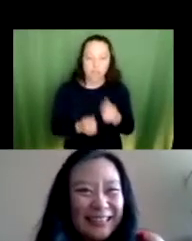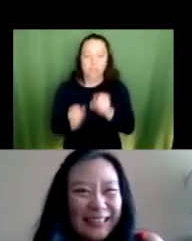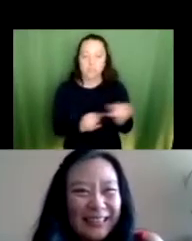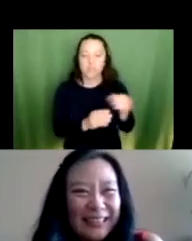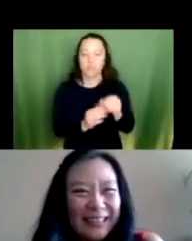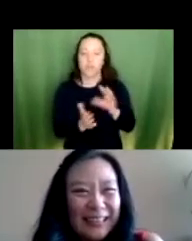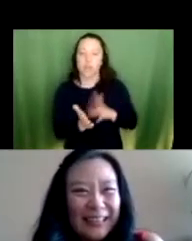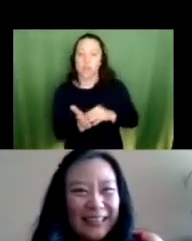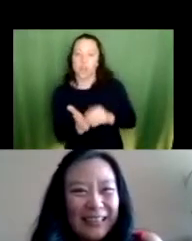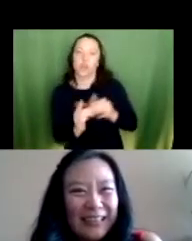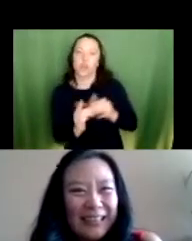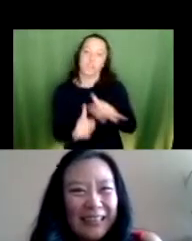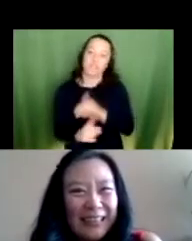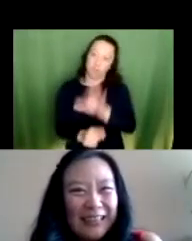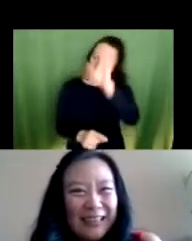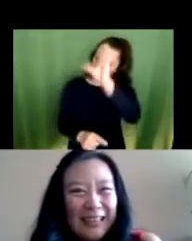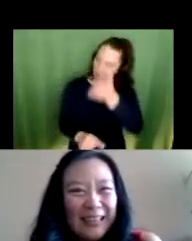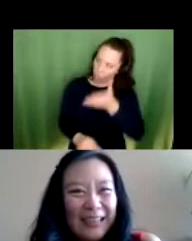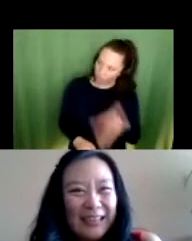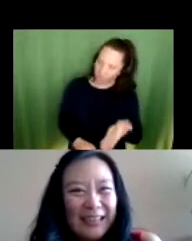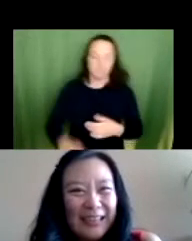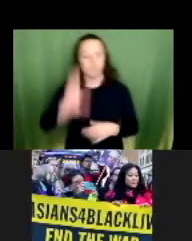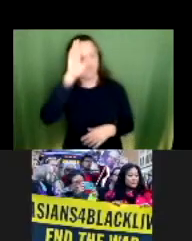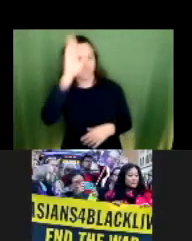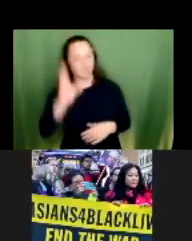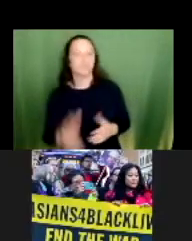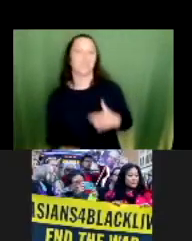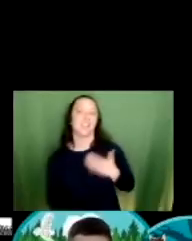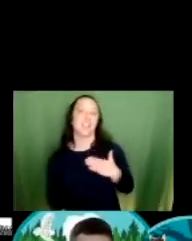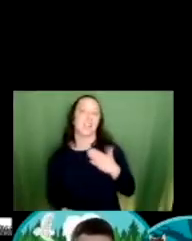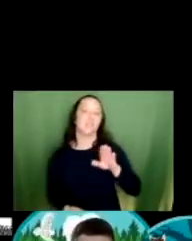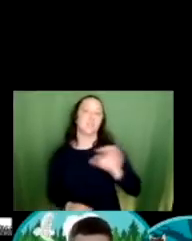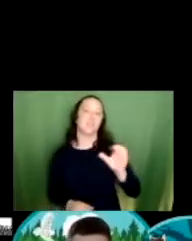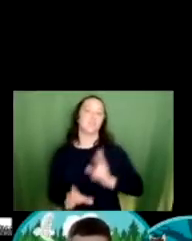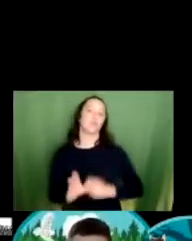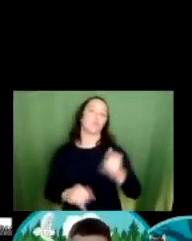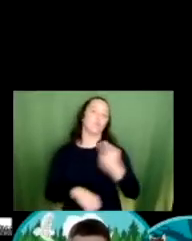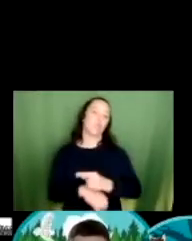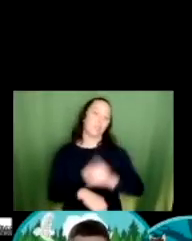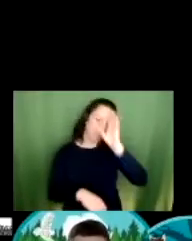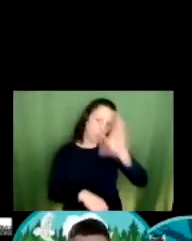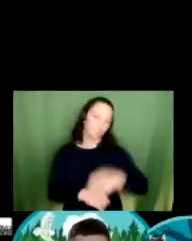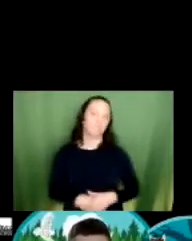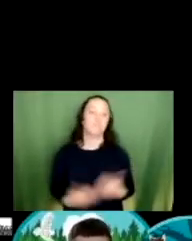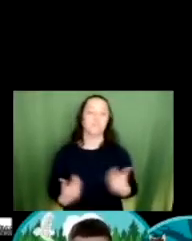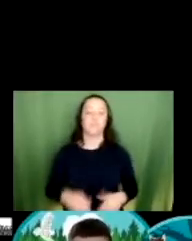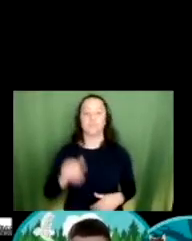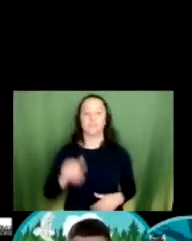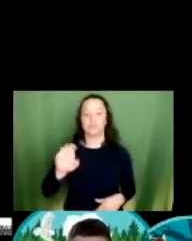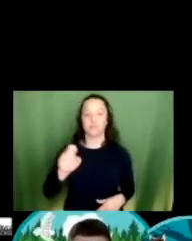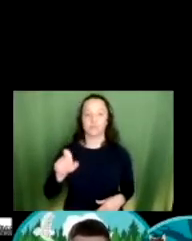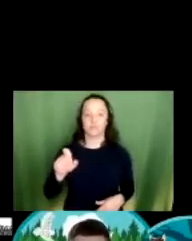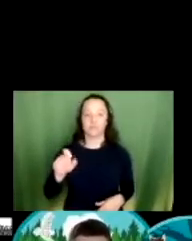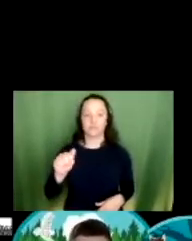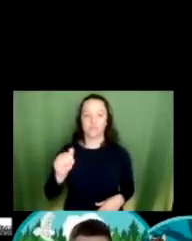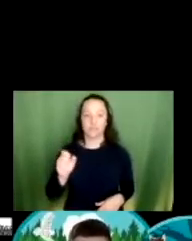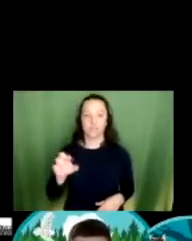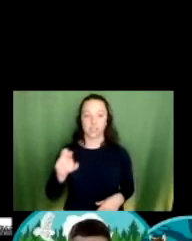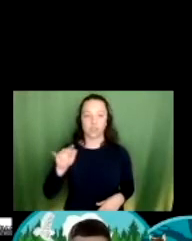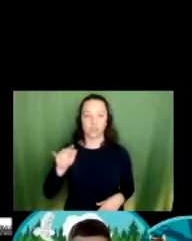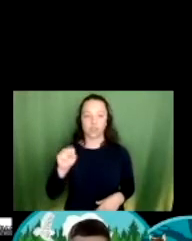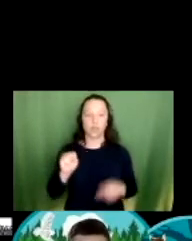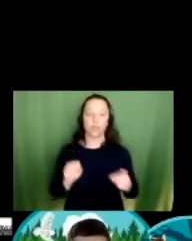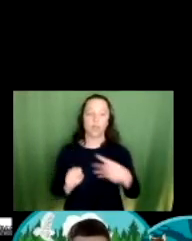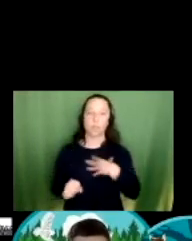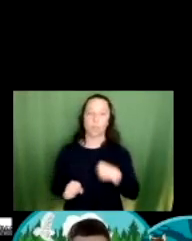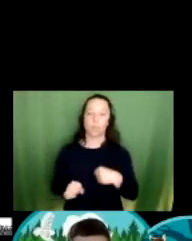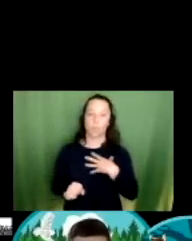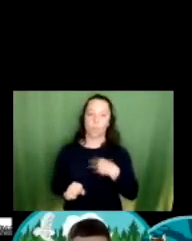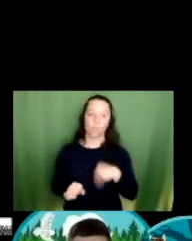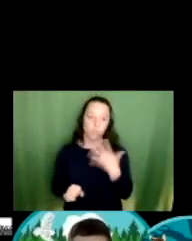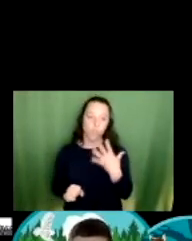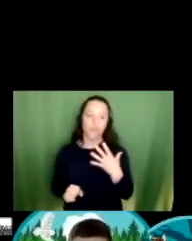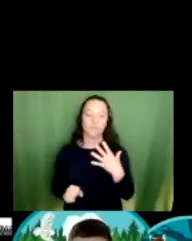Thank you. I am a white male with a beard, I have green eyes, I have a short haircut